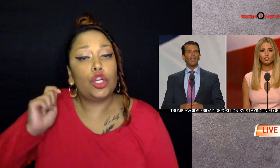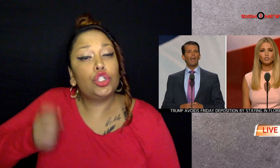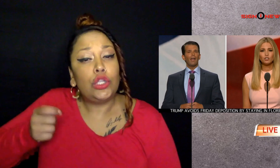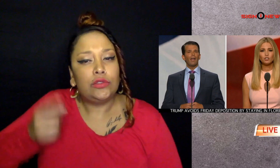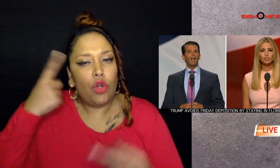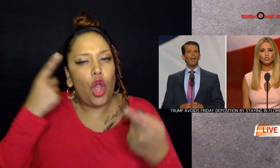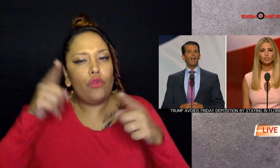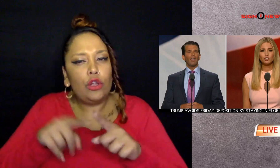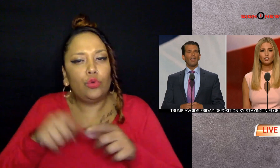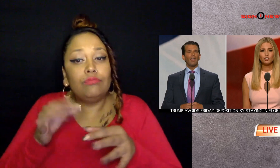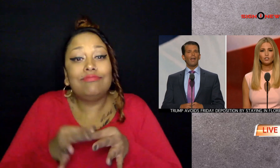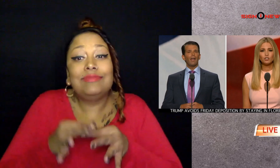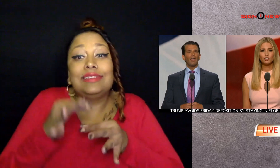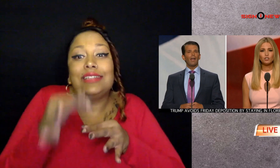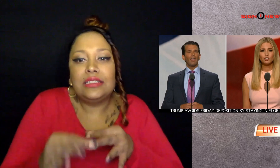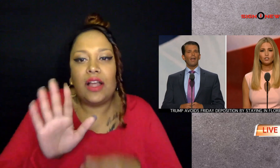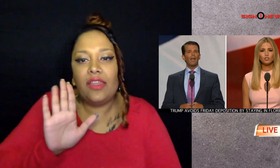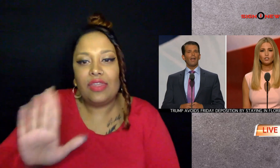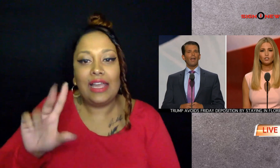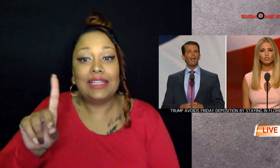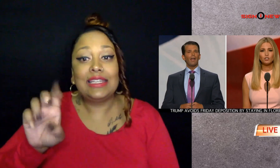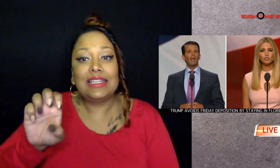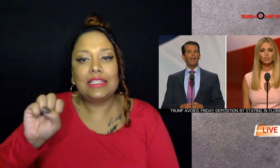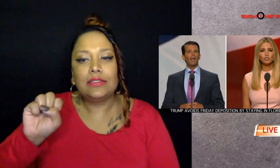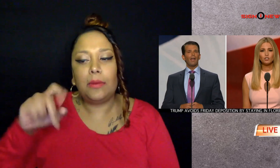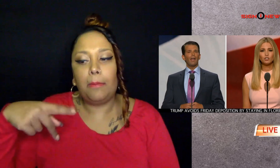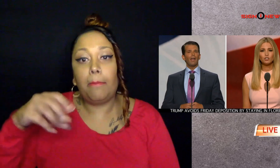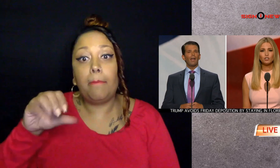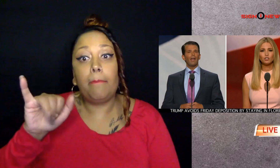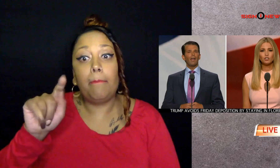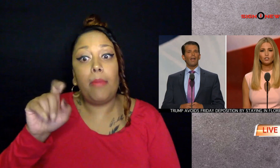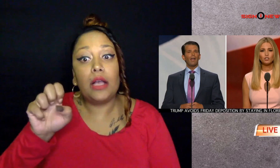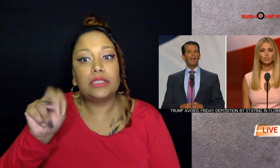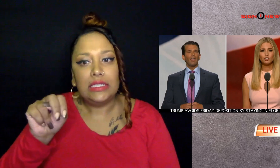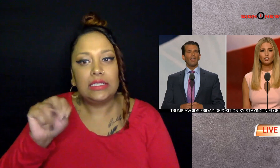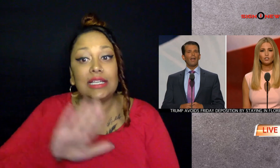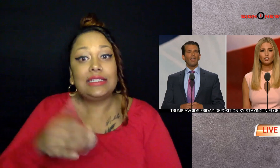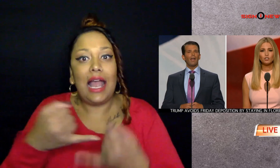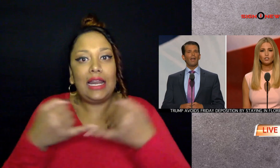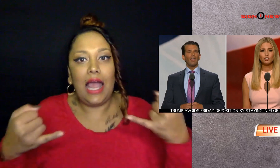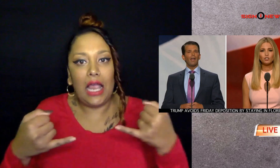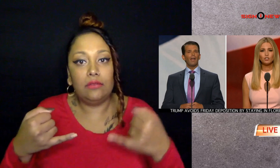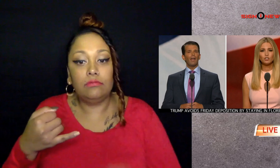a judge has agreed to extend the deposition deadline to October 31